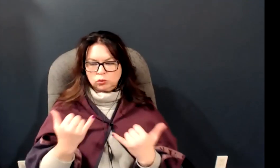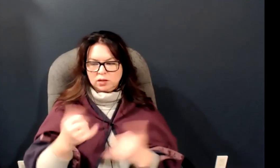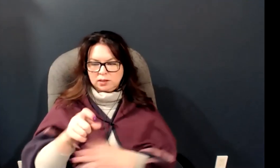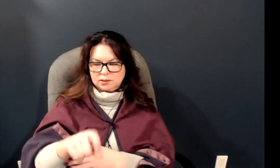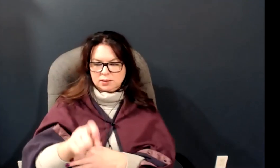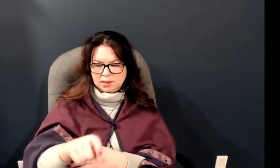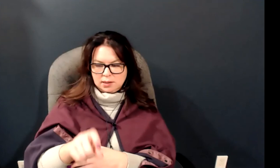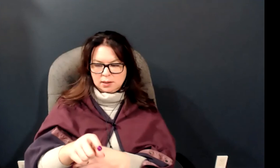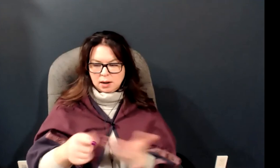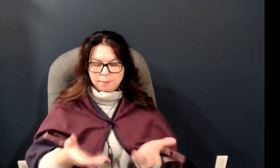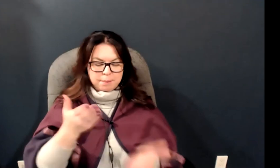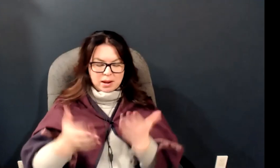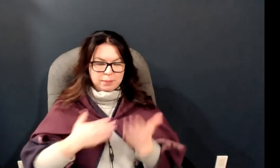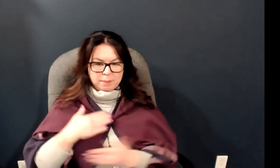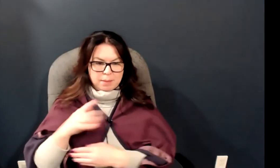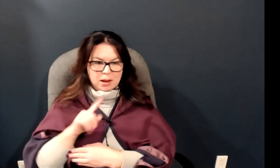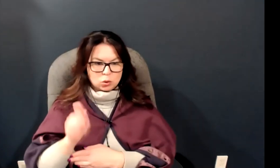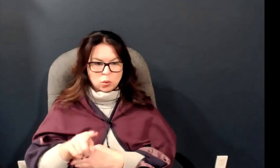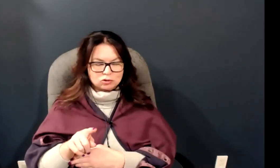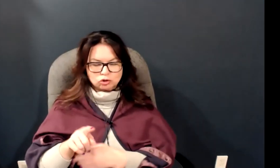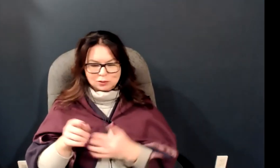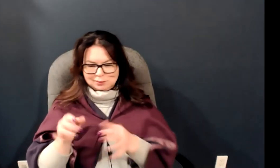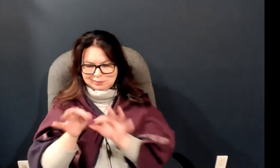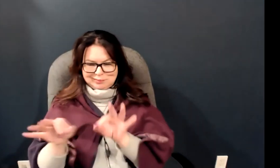quite a bit written about that piece and her decision to create open casket at all. And